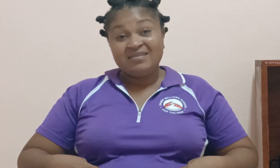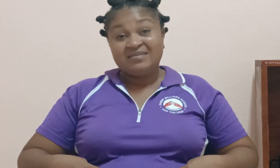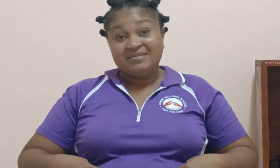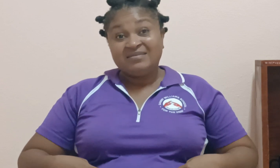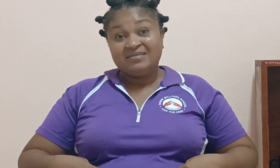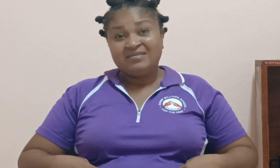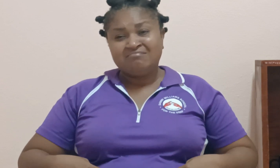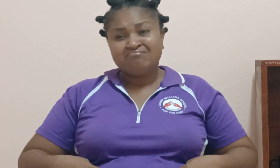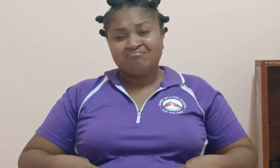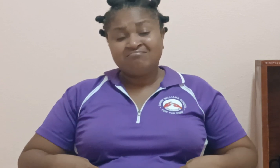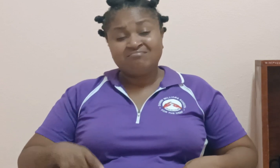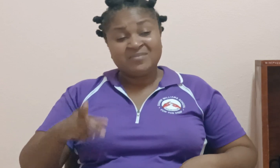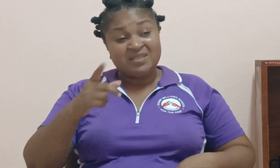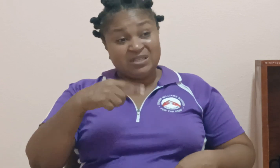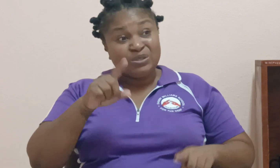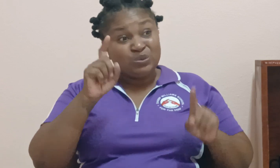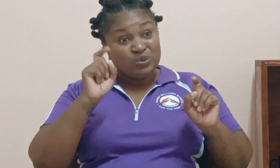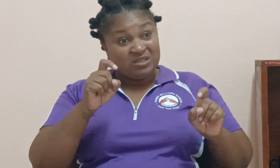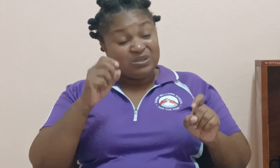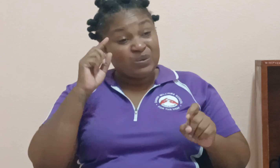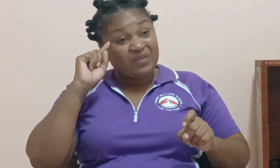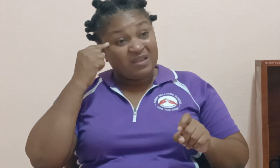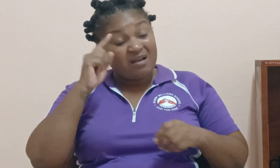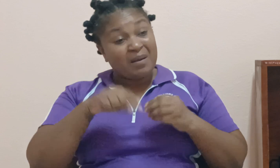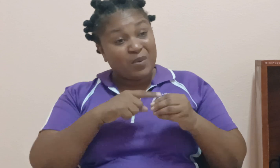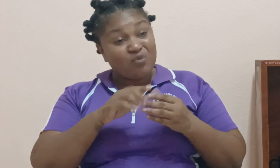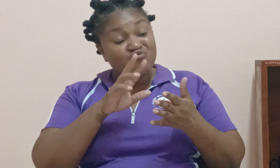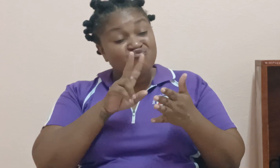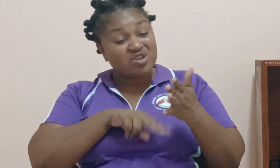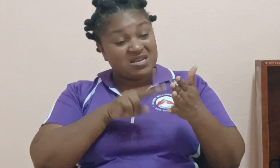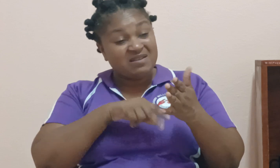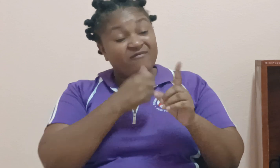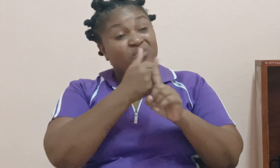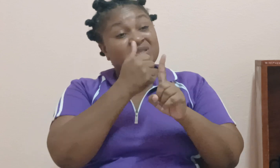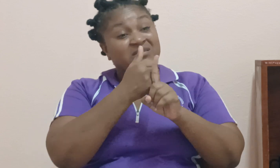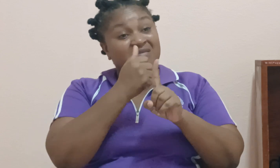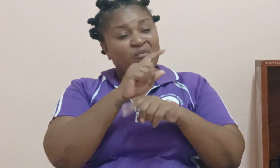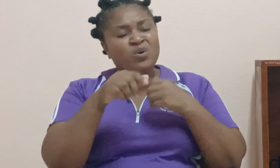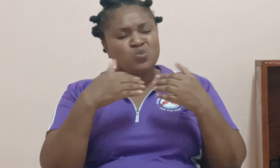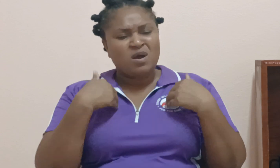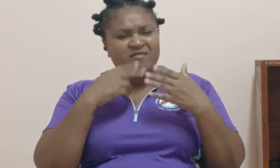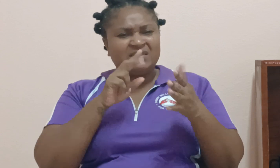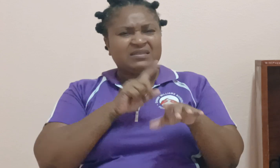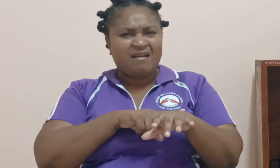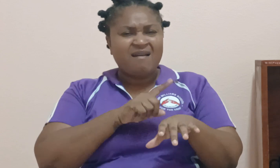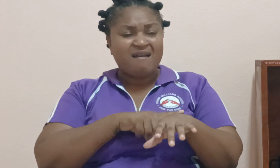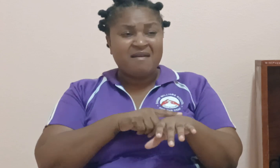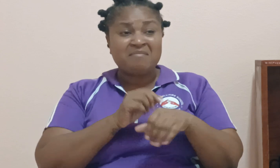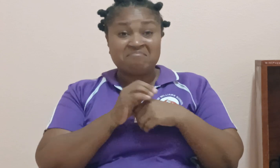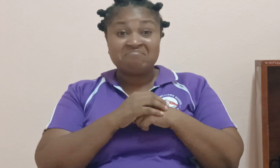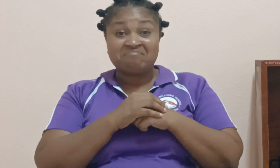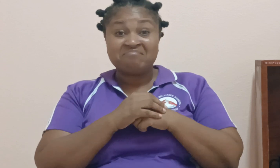You should consider reading the full chapter when you have the time.